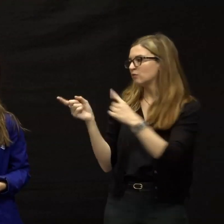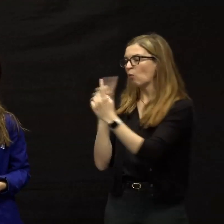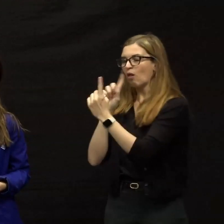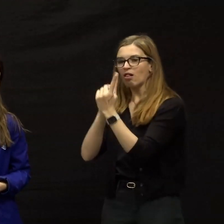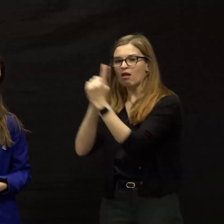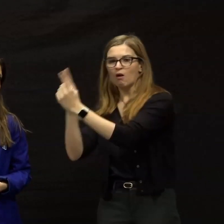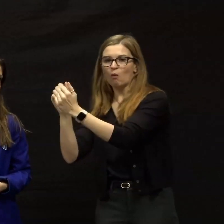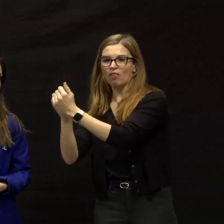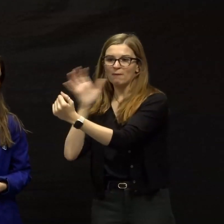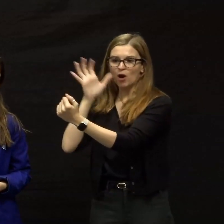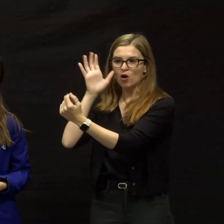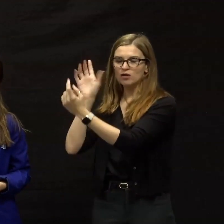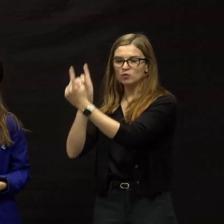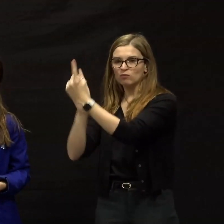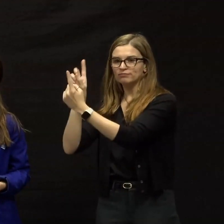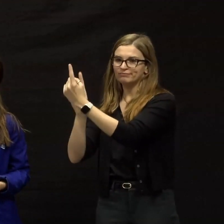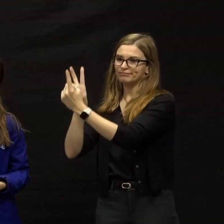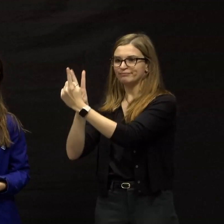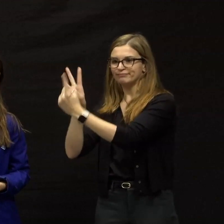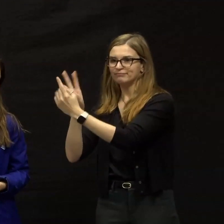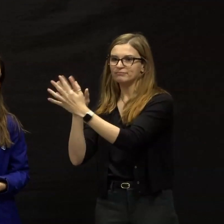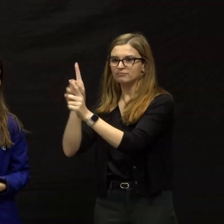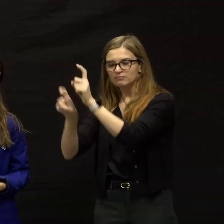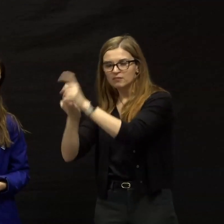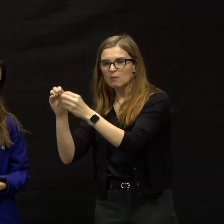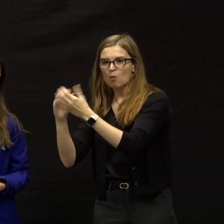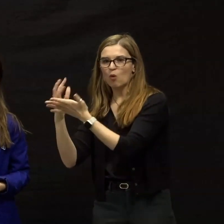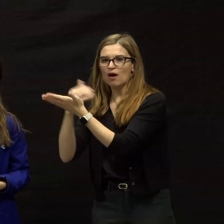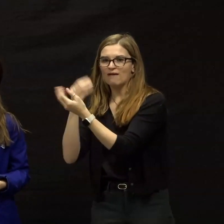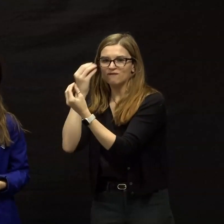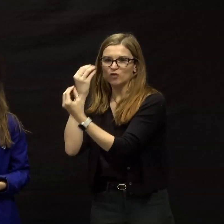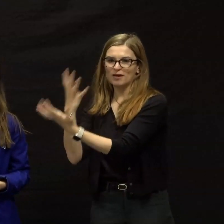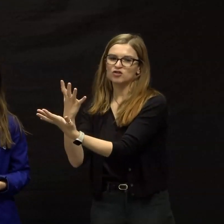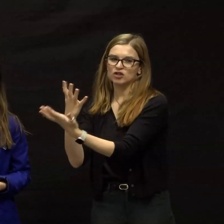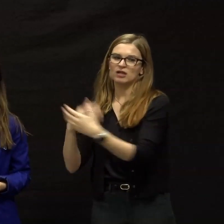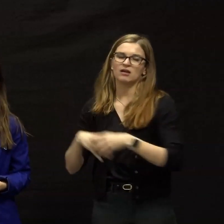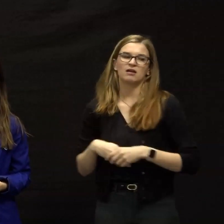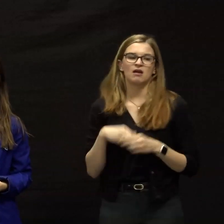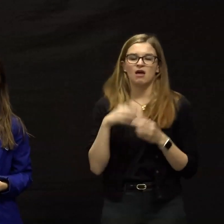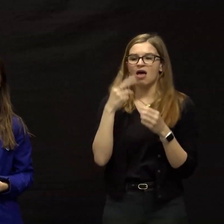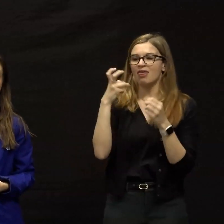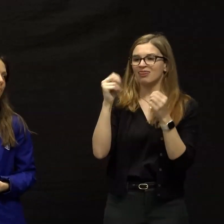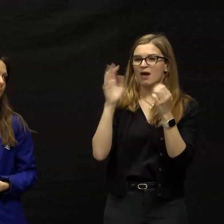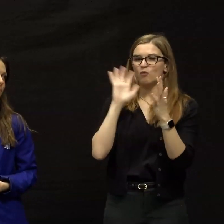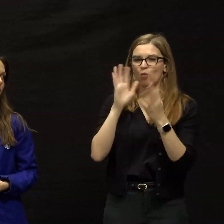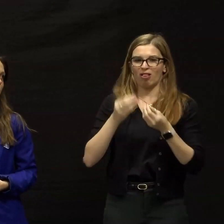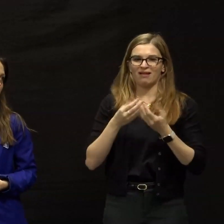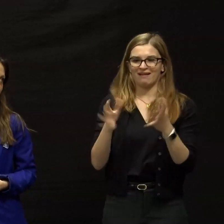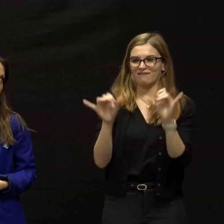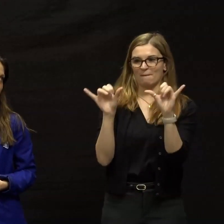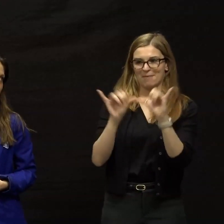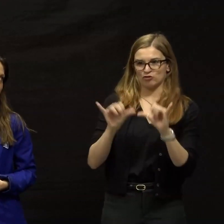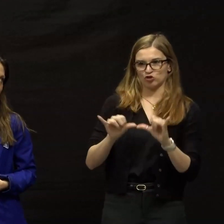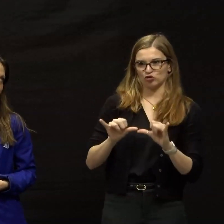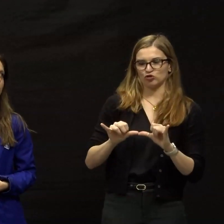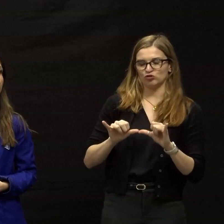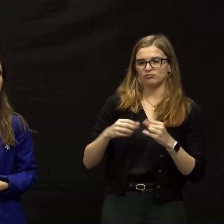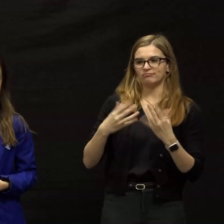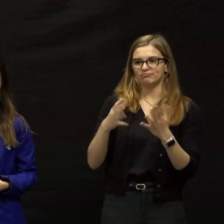get some more information. Sarah may meet with the family, parents and again, get more information from them individually.